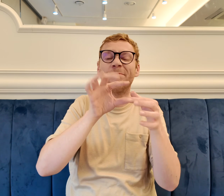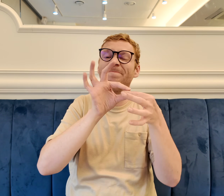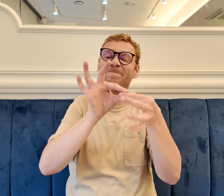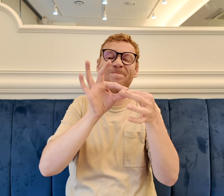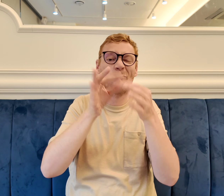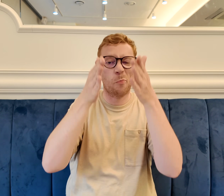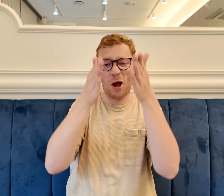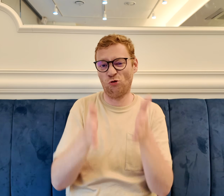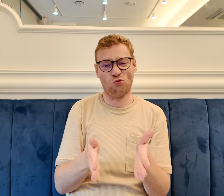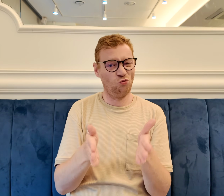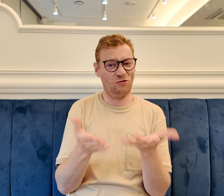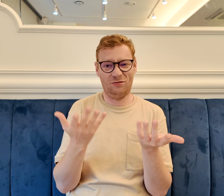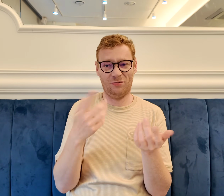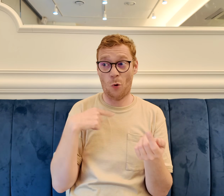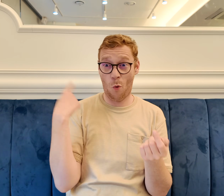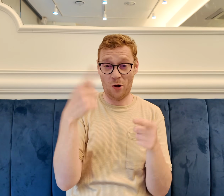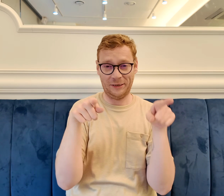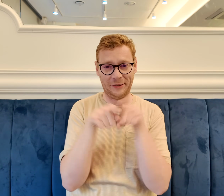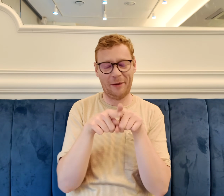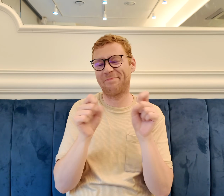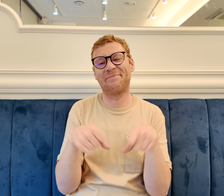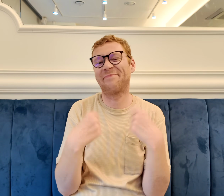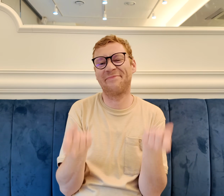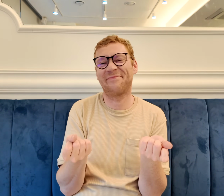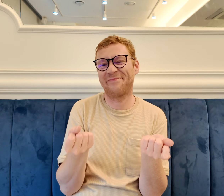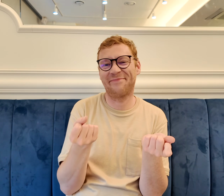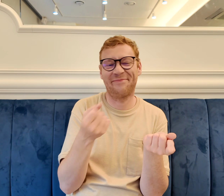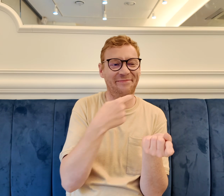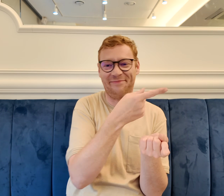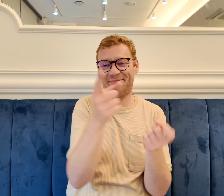Ultimately, everything is different for everyone.